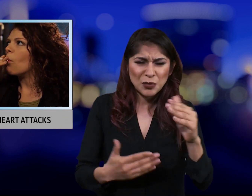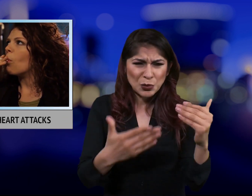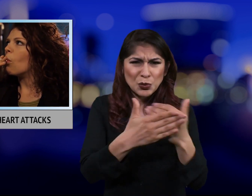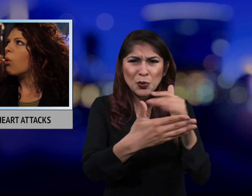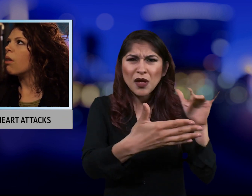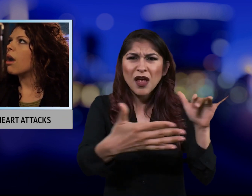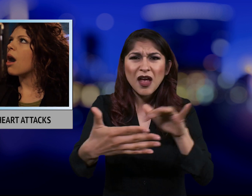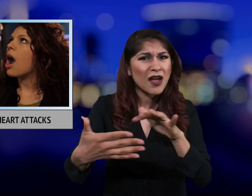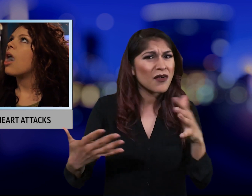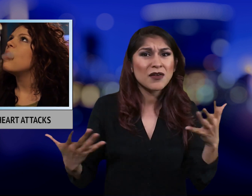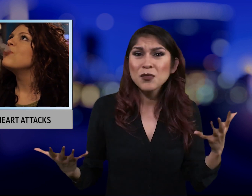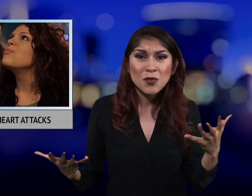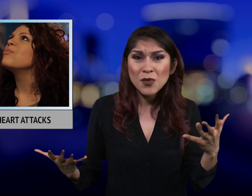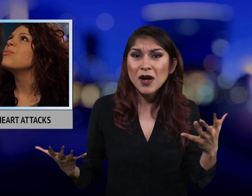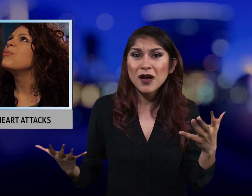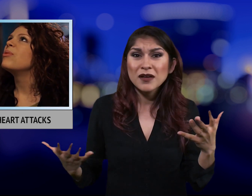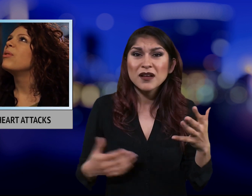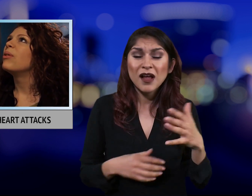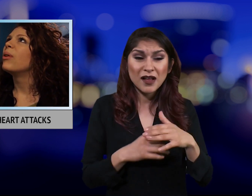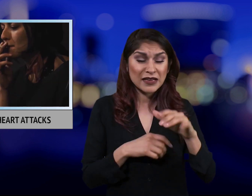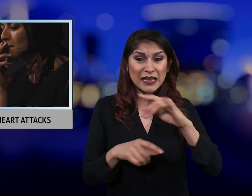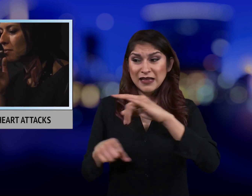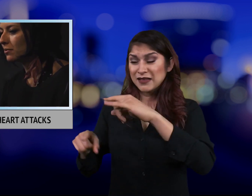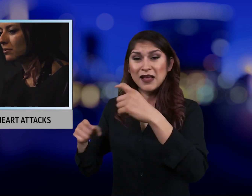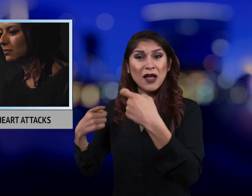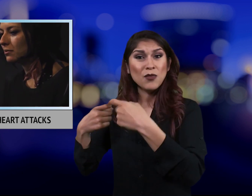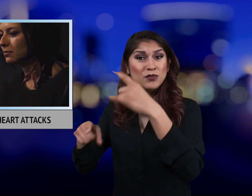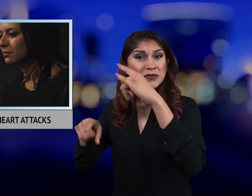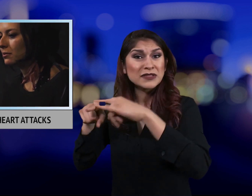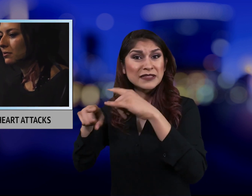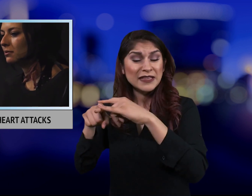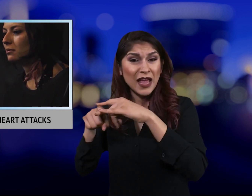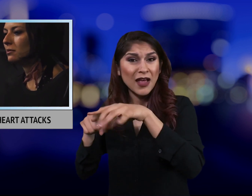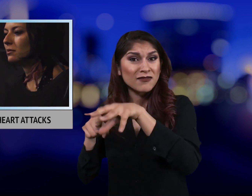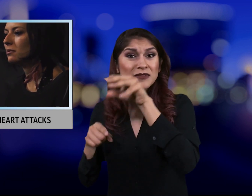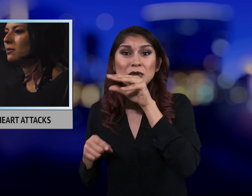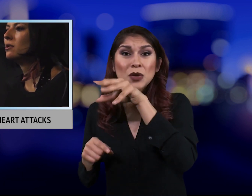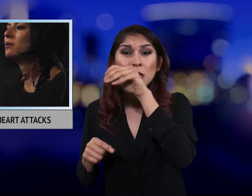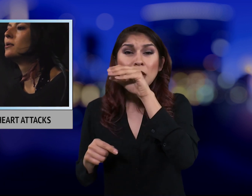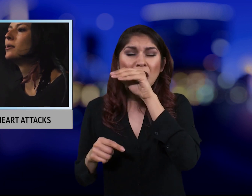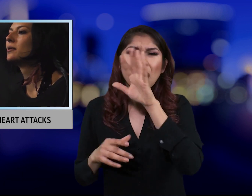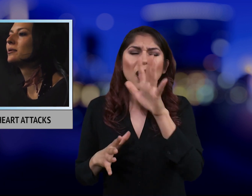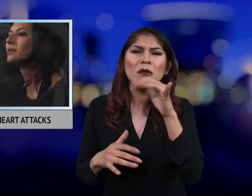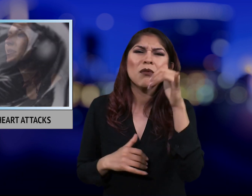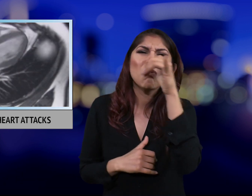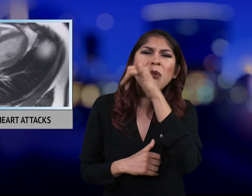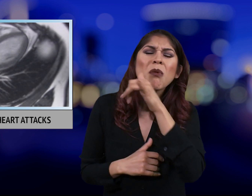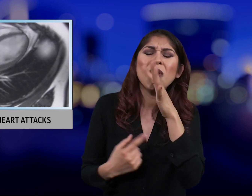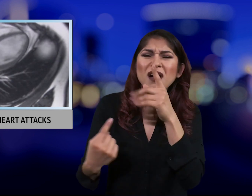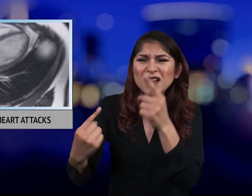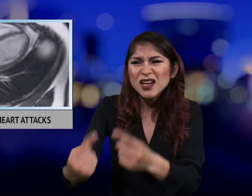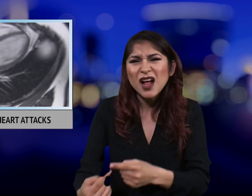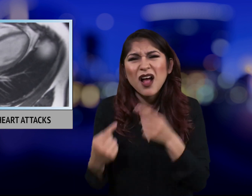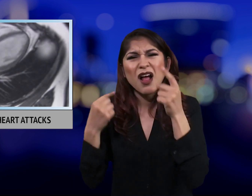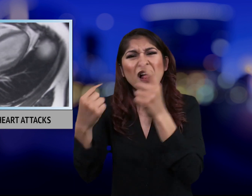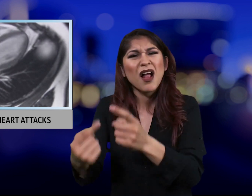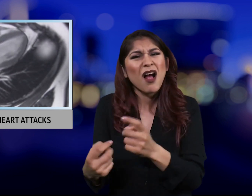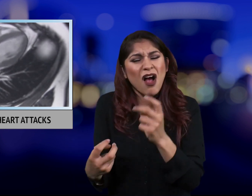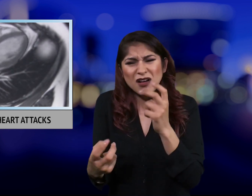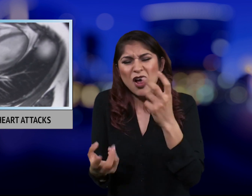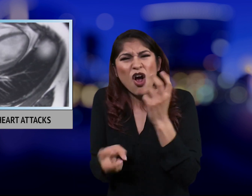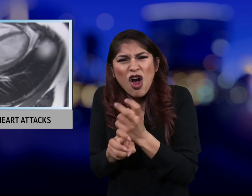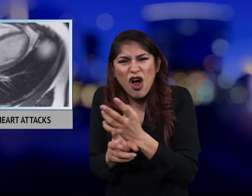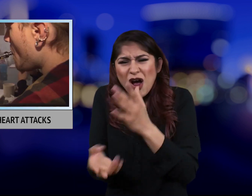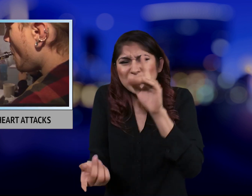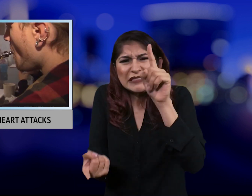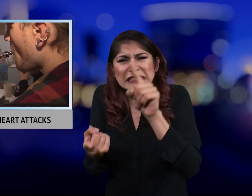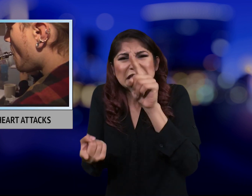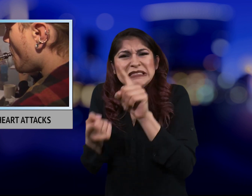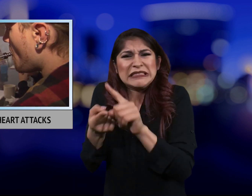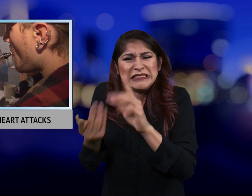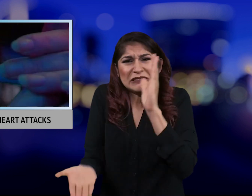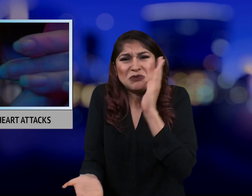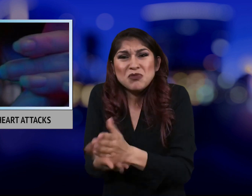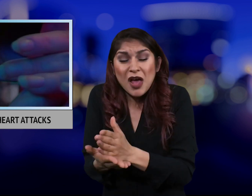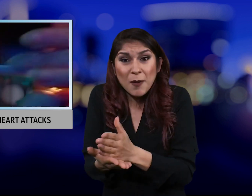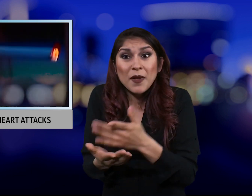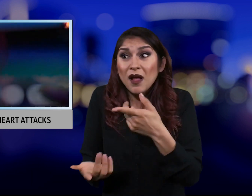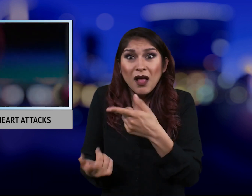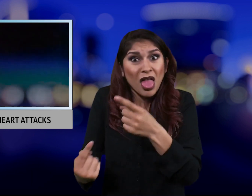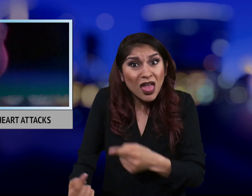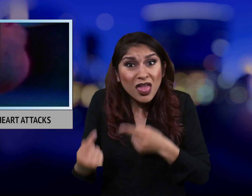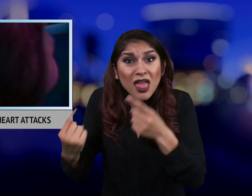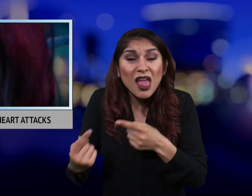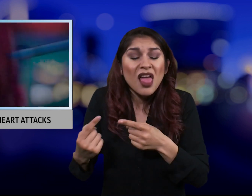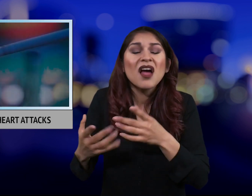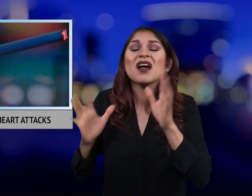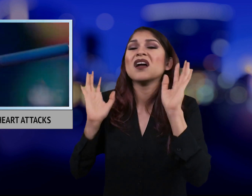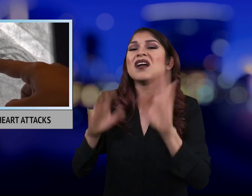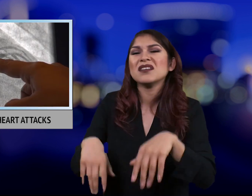But a new study found e-cigs can make it harder to quit smoking.